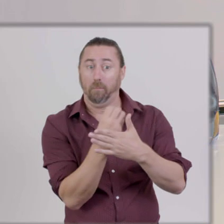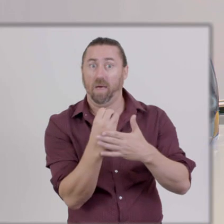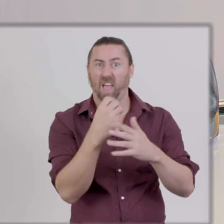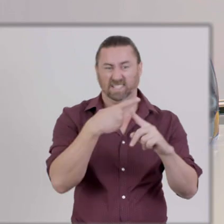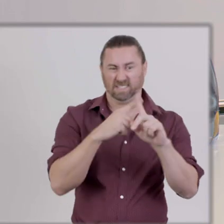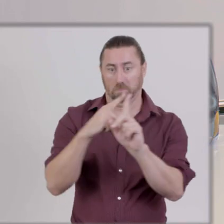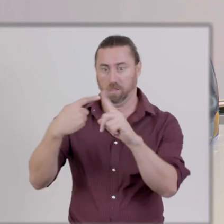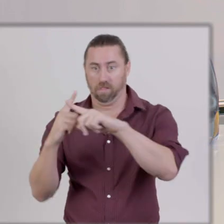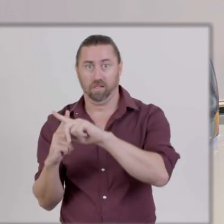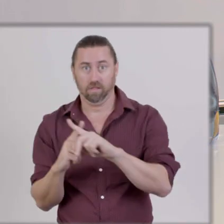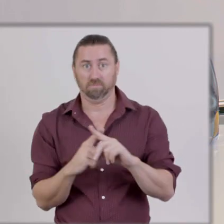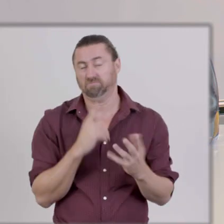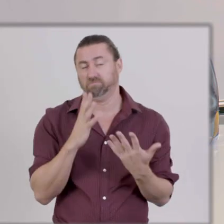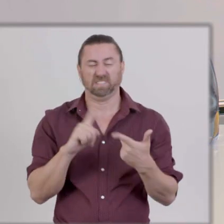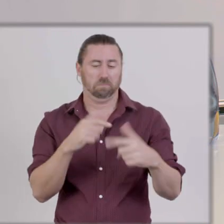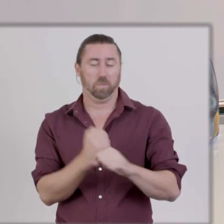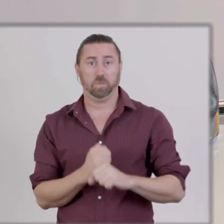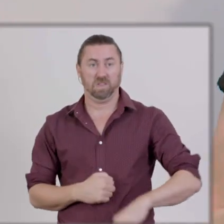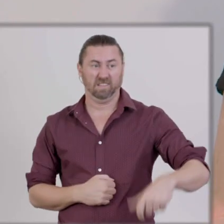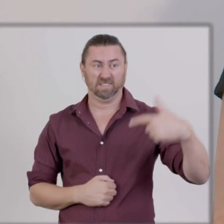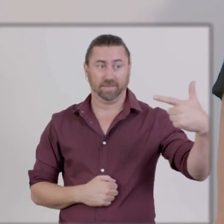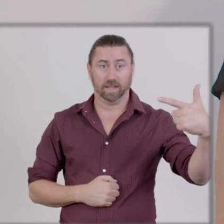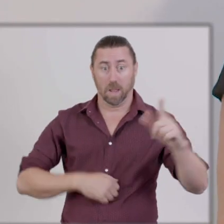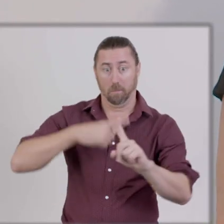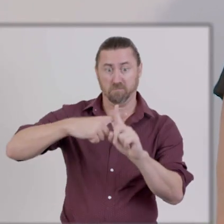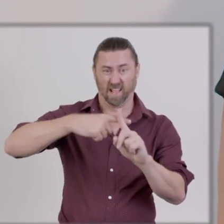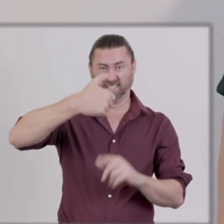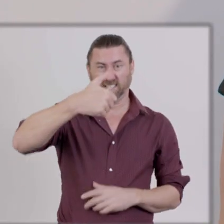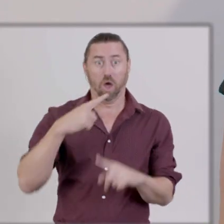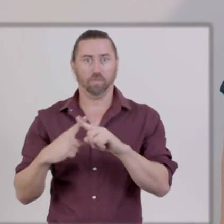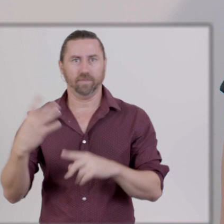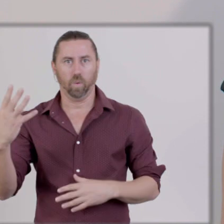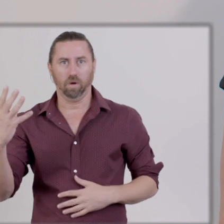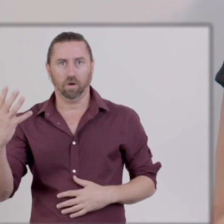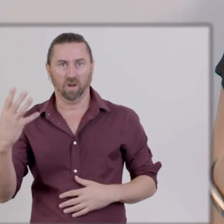For example: 7 + 6 x 4